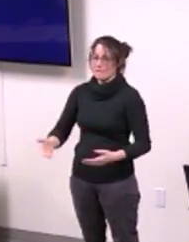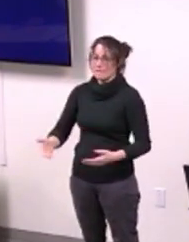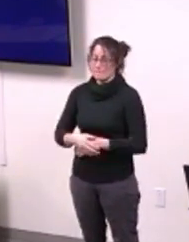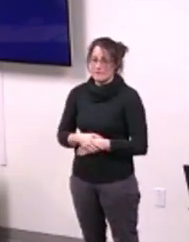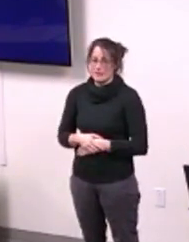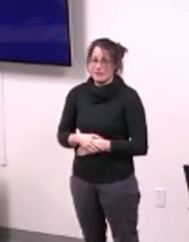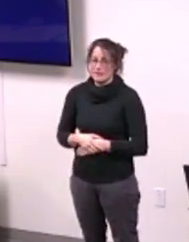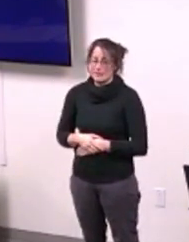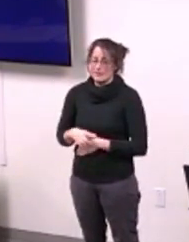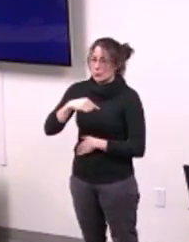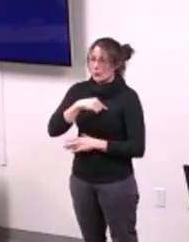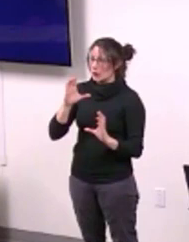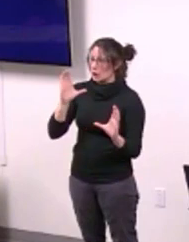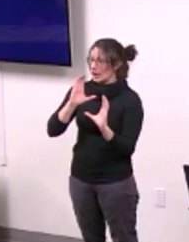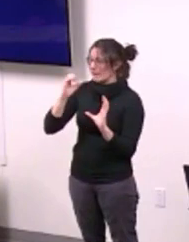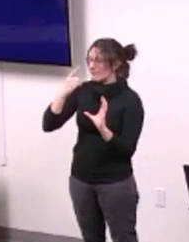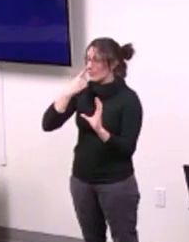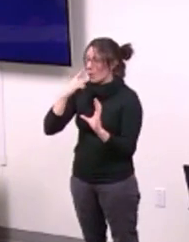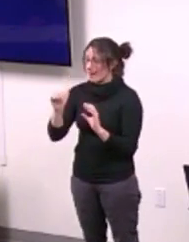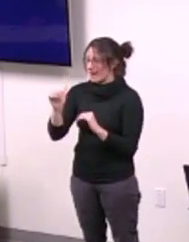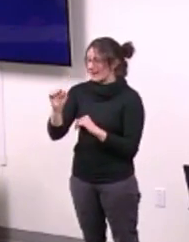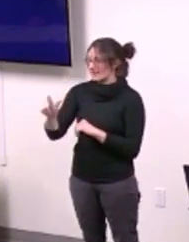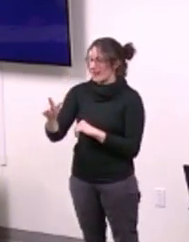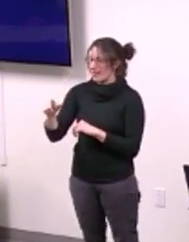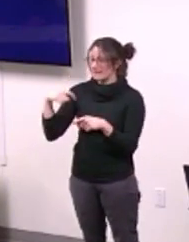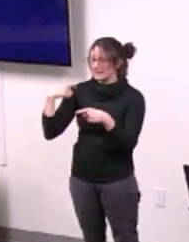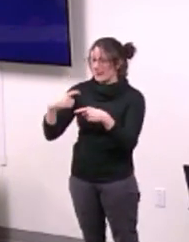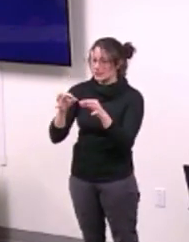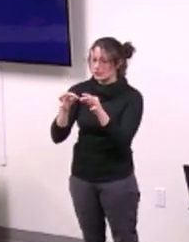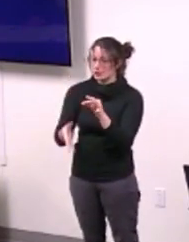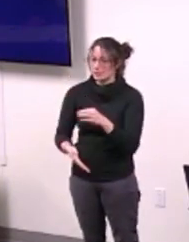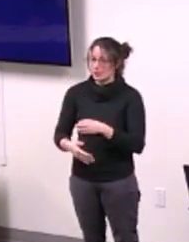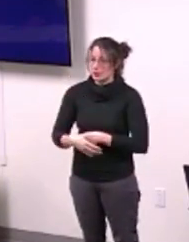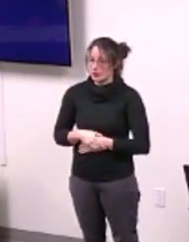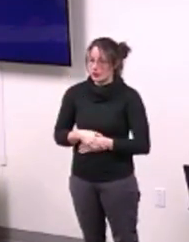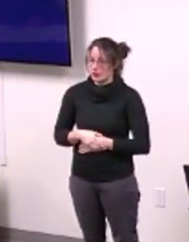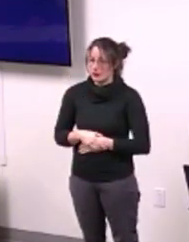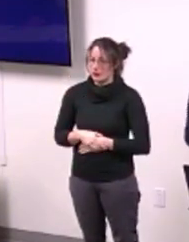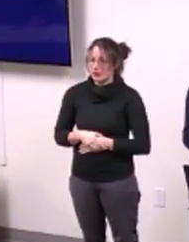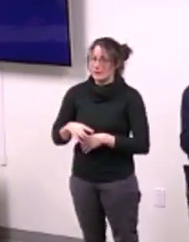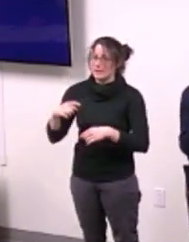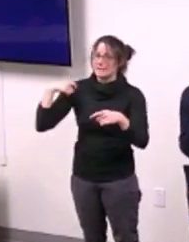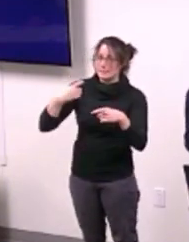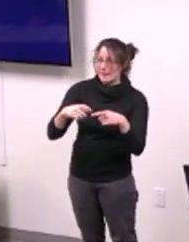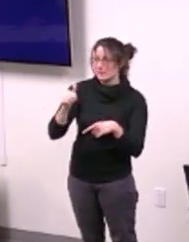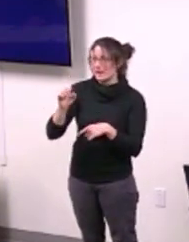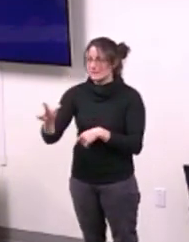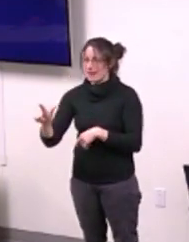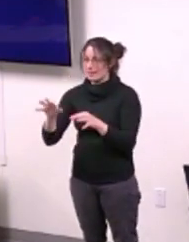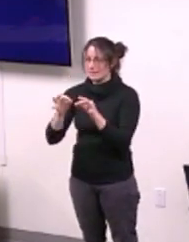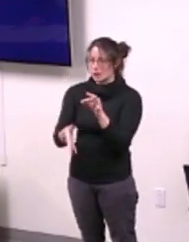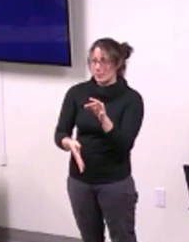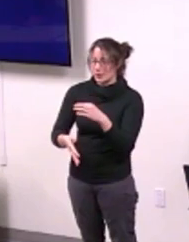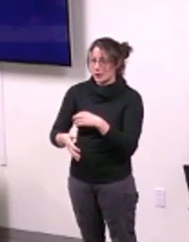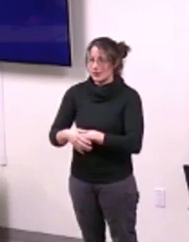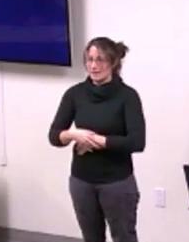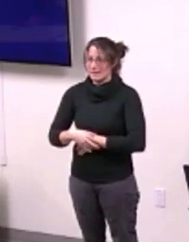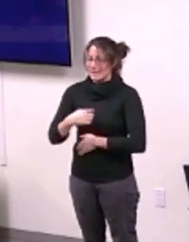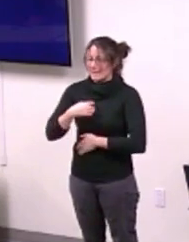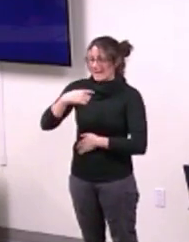We're looking for an ASL Spanish interpreter. A Spanish ASL interpreter." And I was like oh, we've got a lot of work to do.